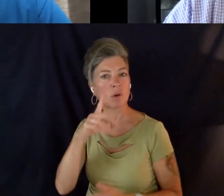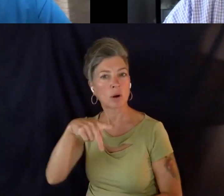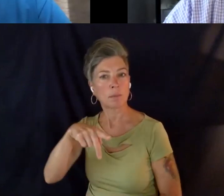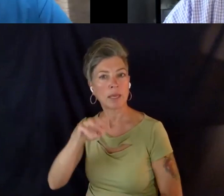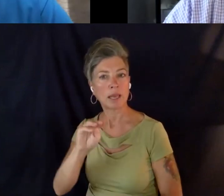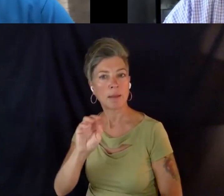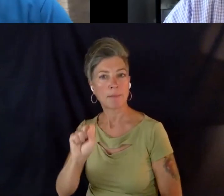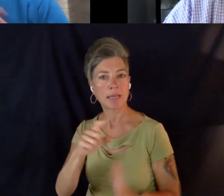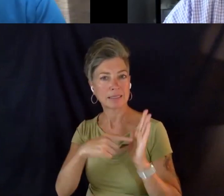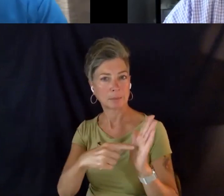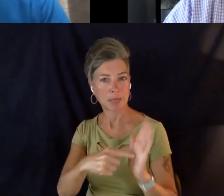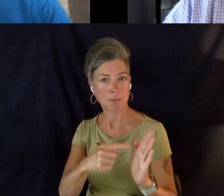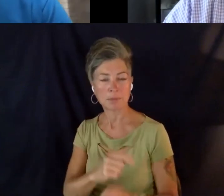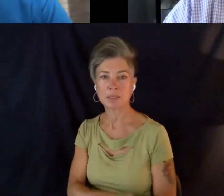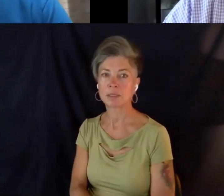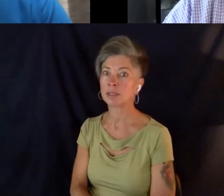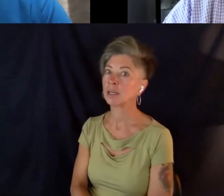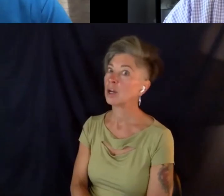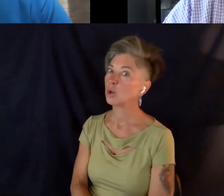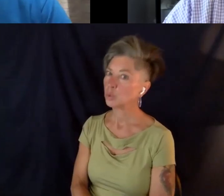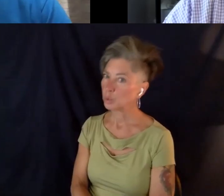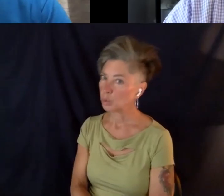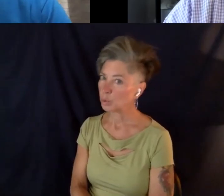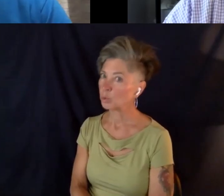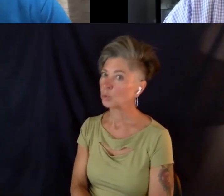Ooh, good question.